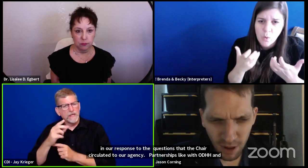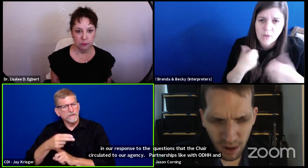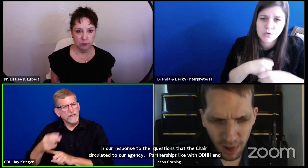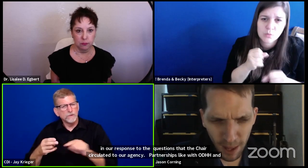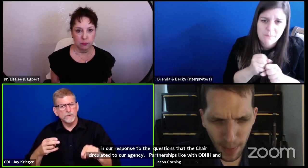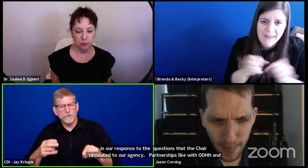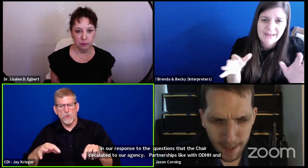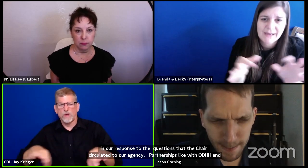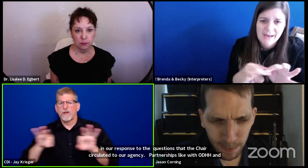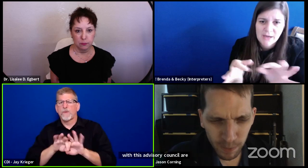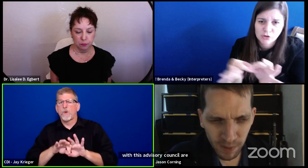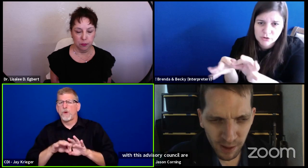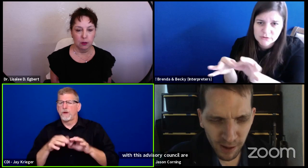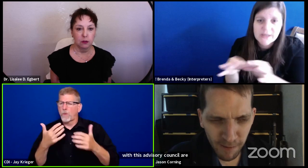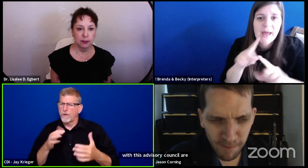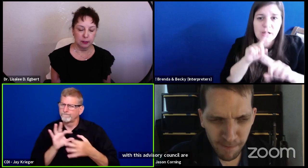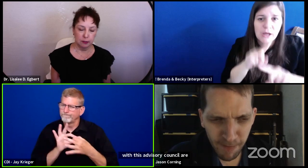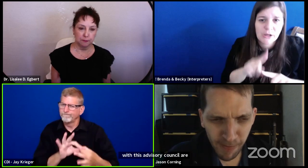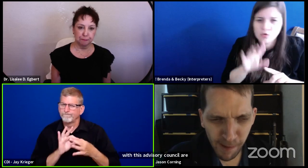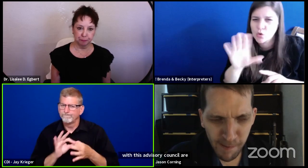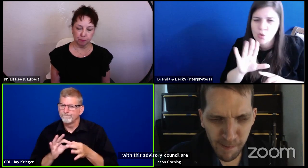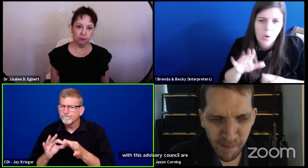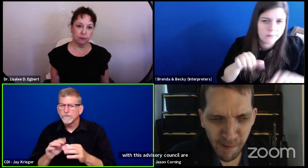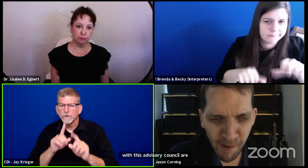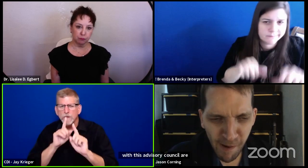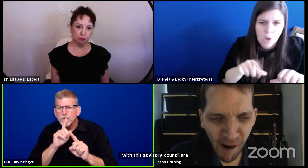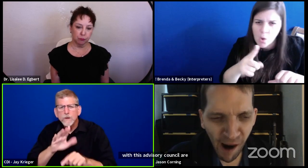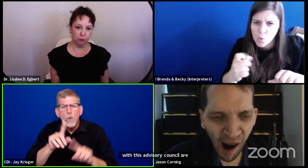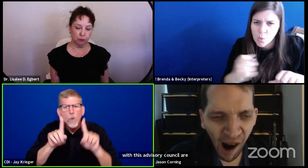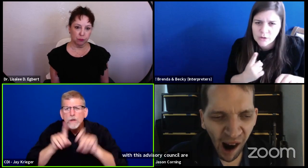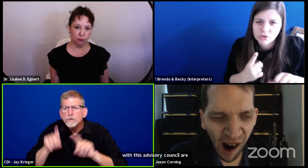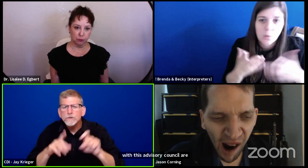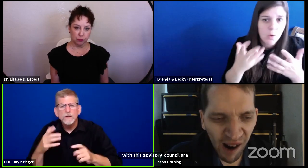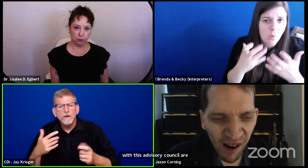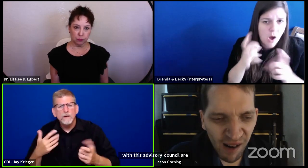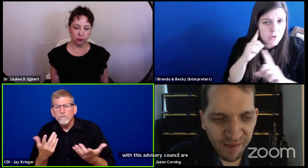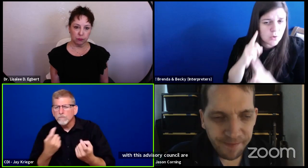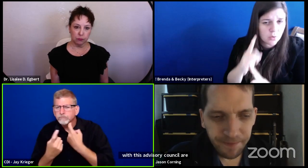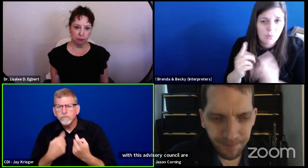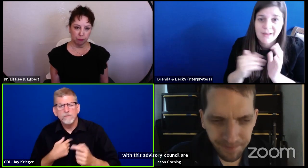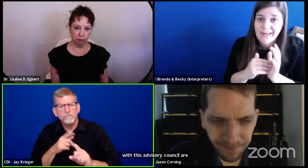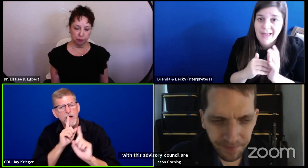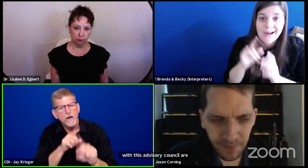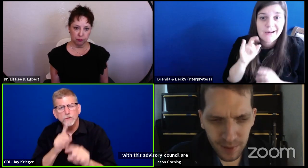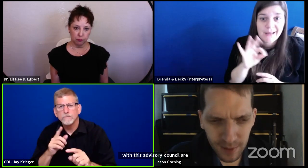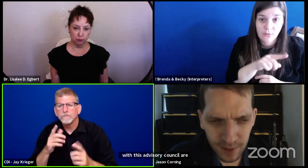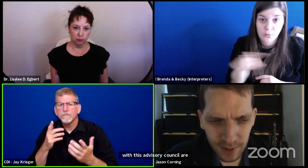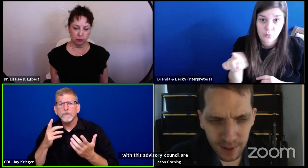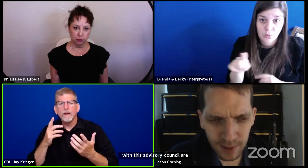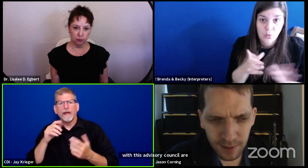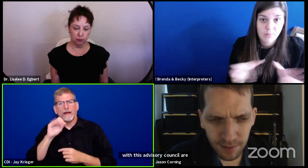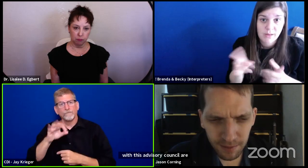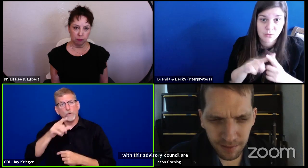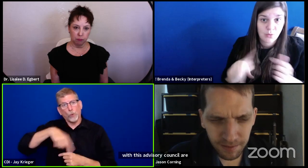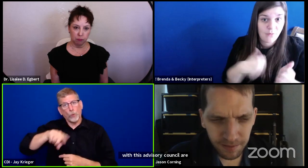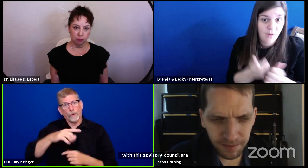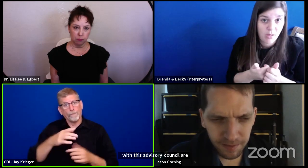So if we're going to follow up with agencies individually, that would be our ask.